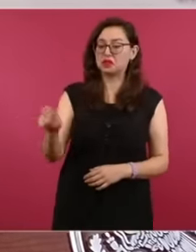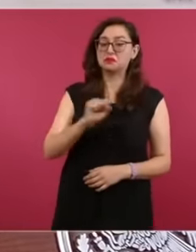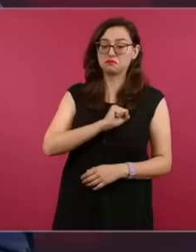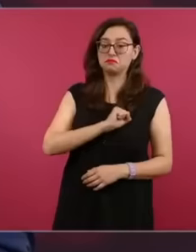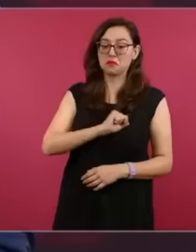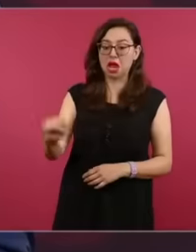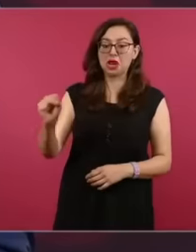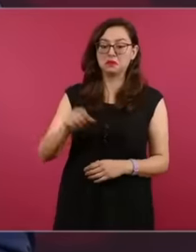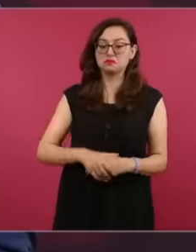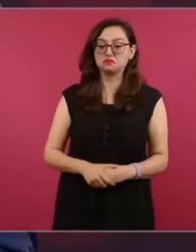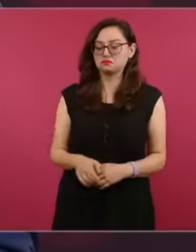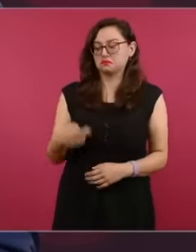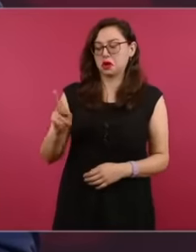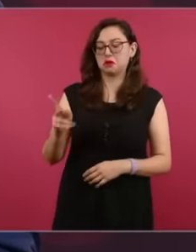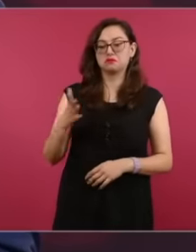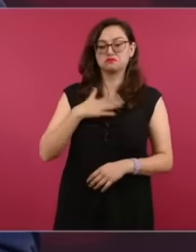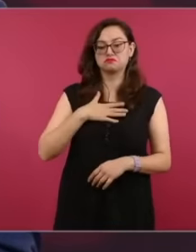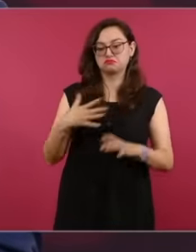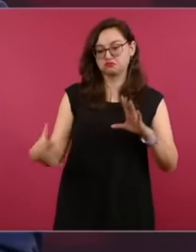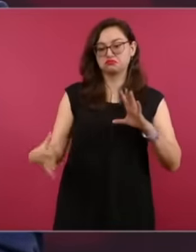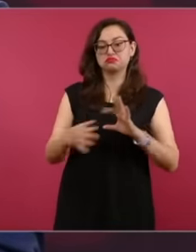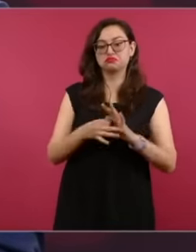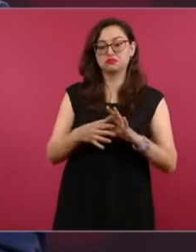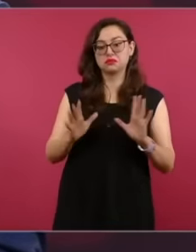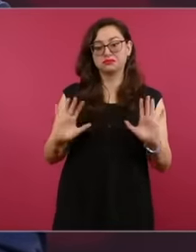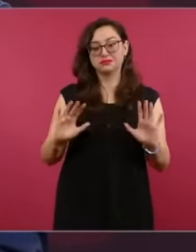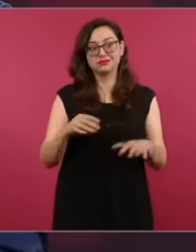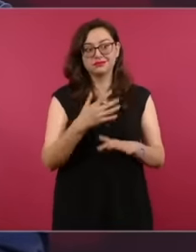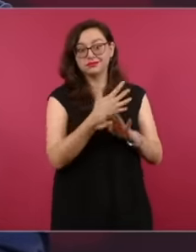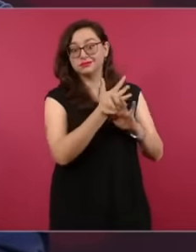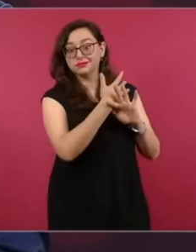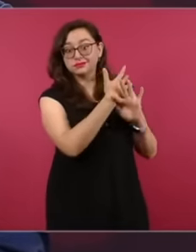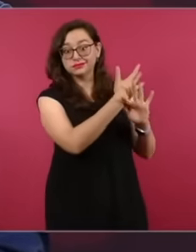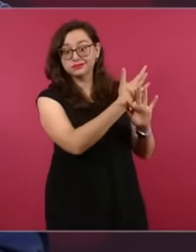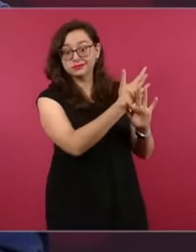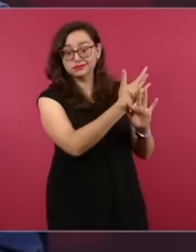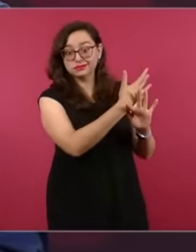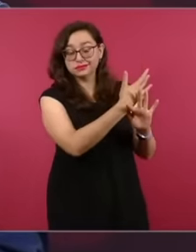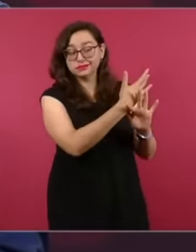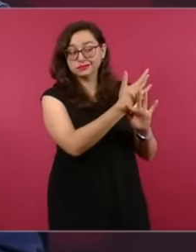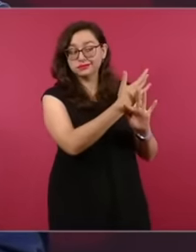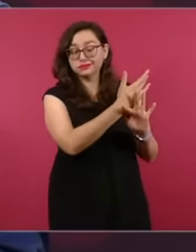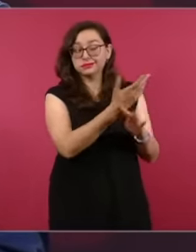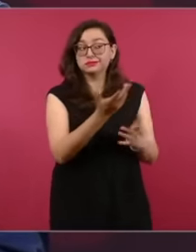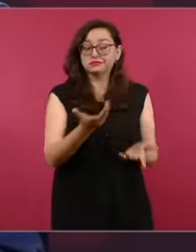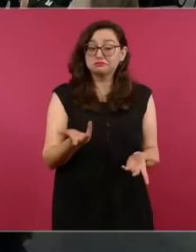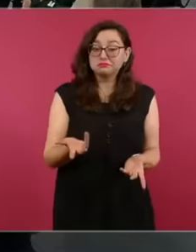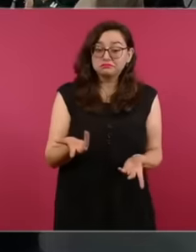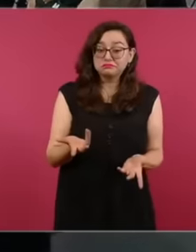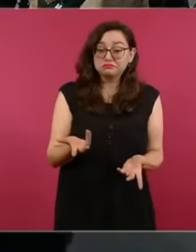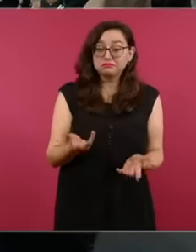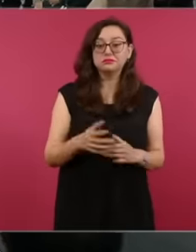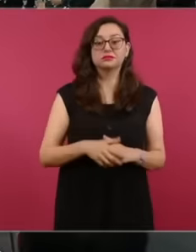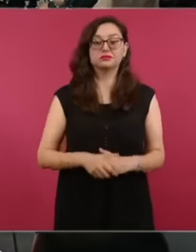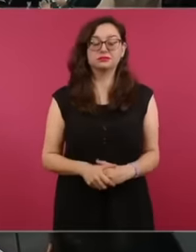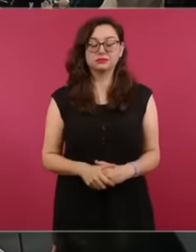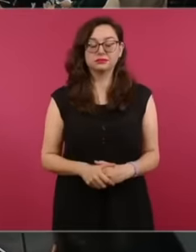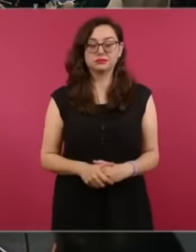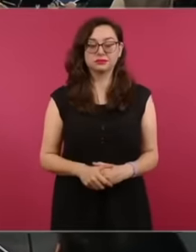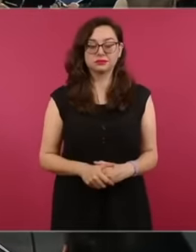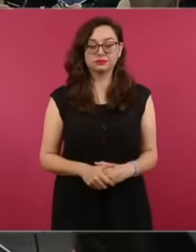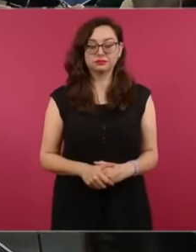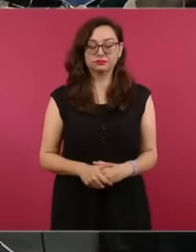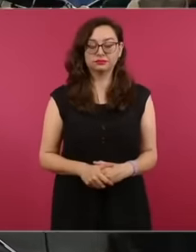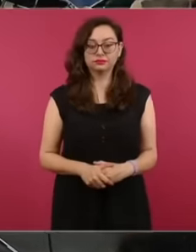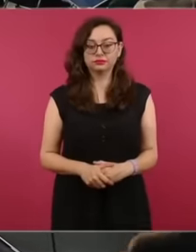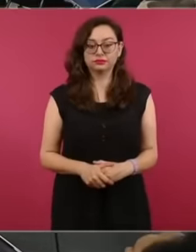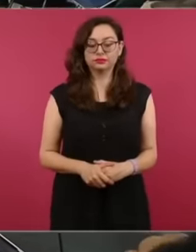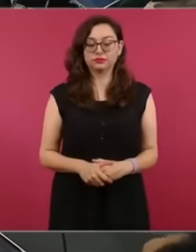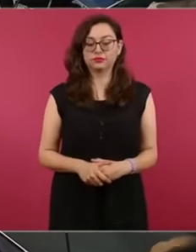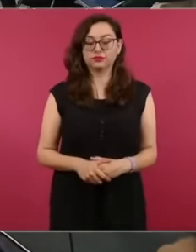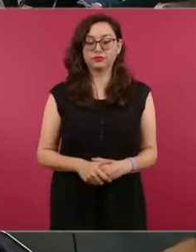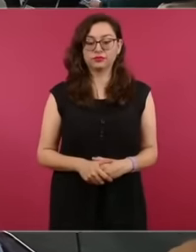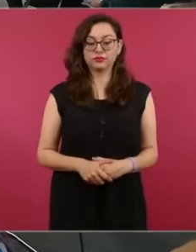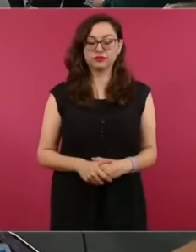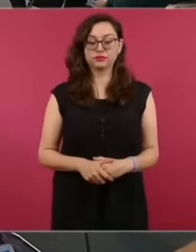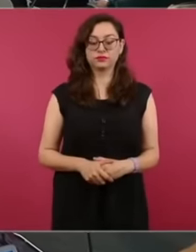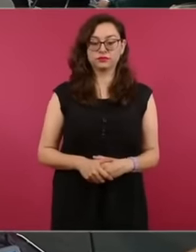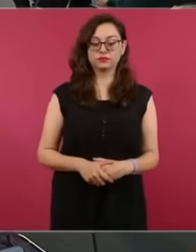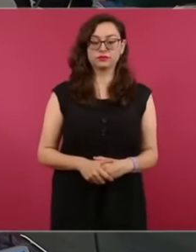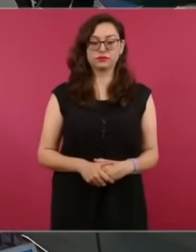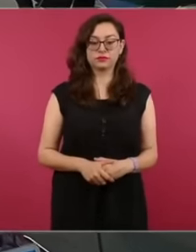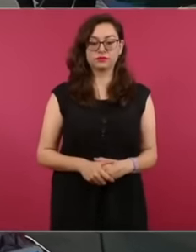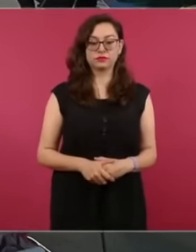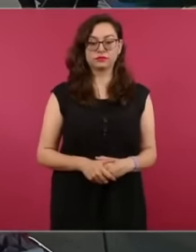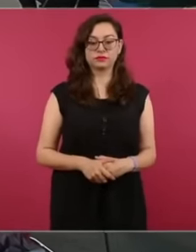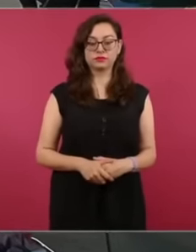so, so this is where